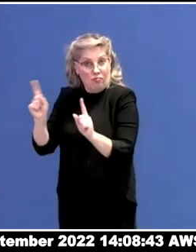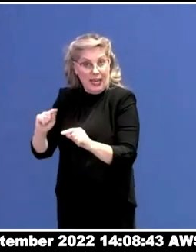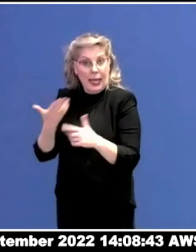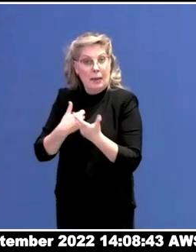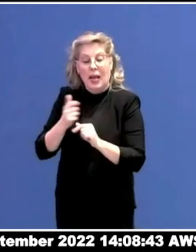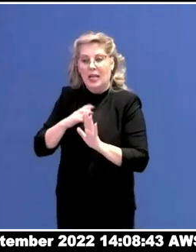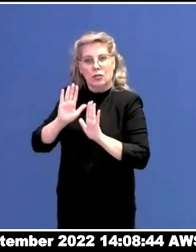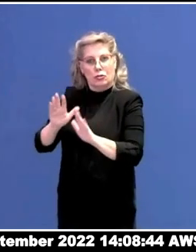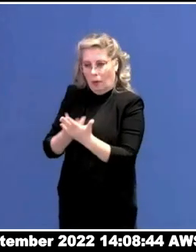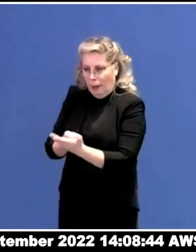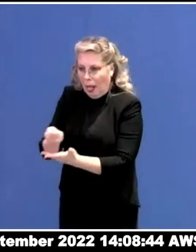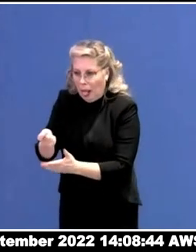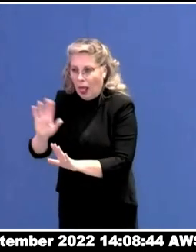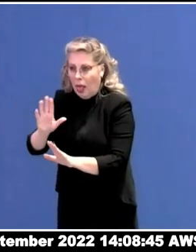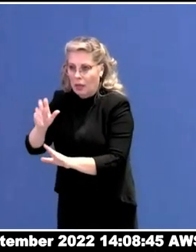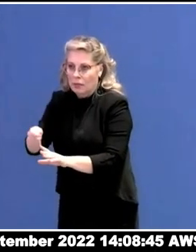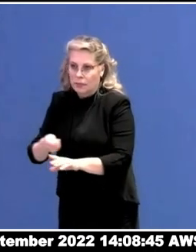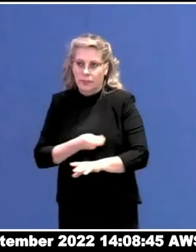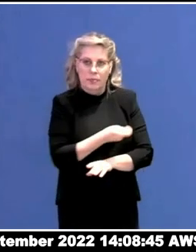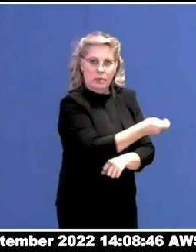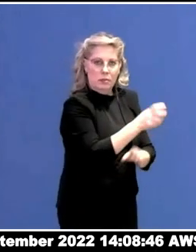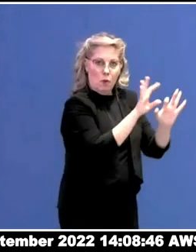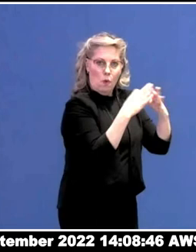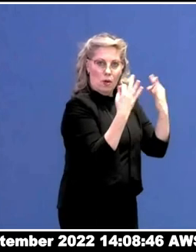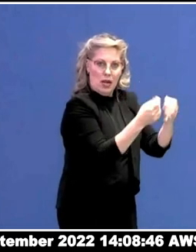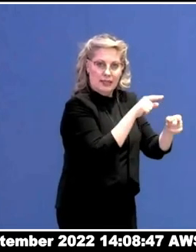interventions for them to enter prison and provide services to prisoners.